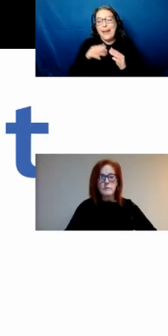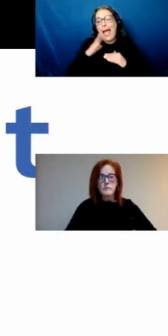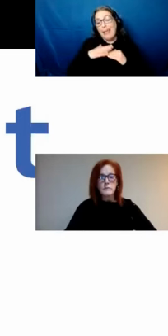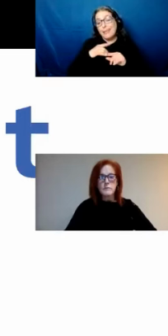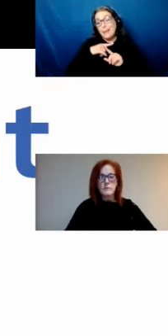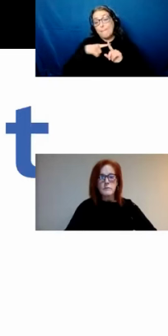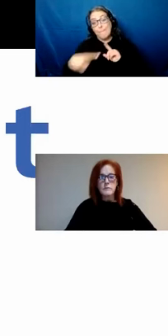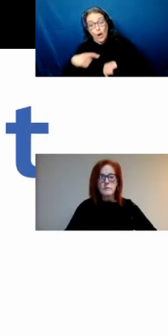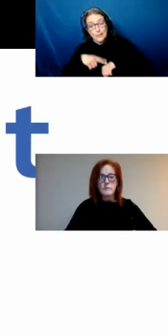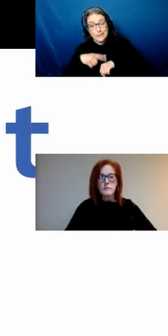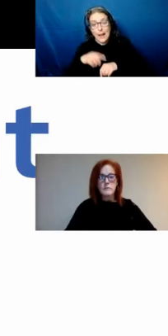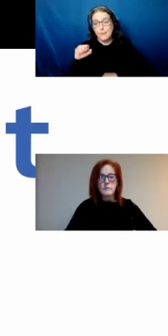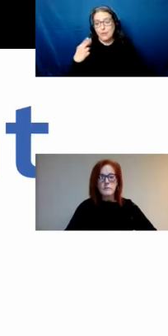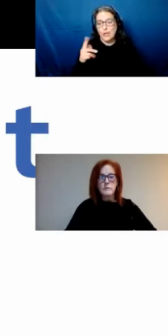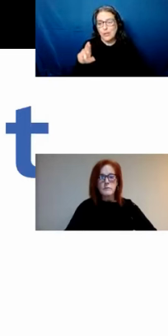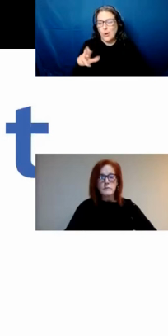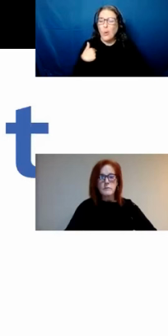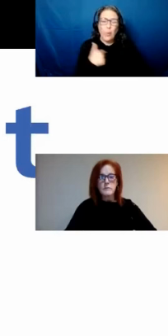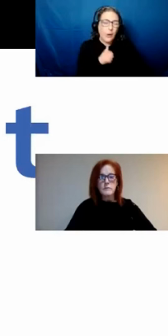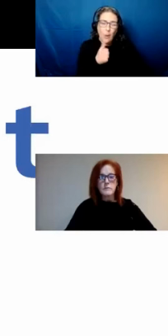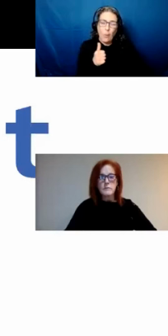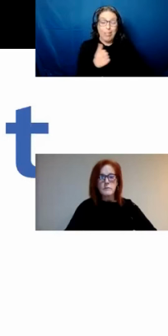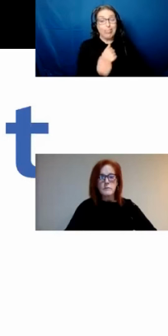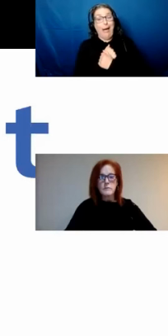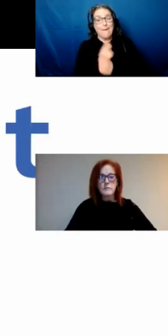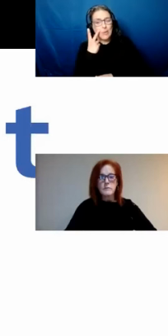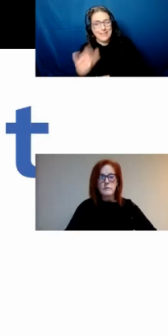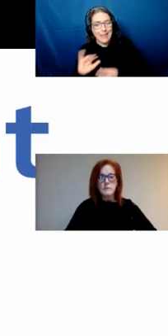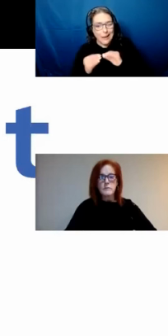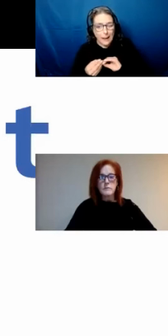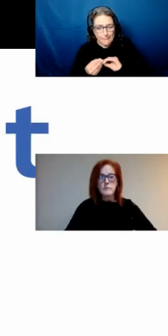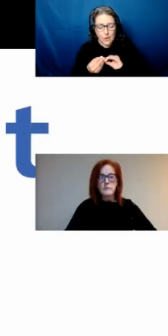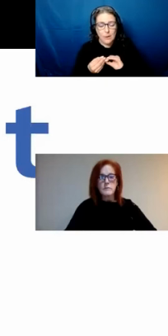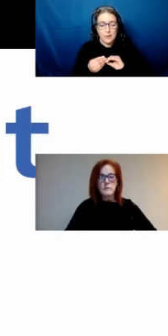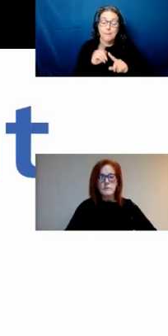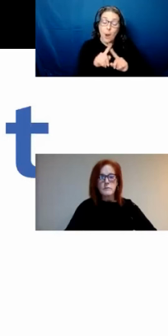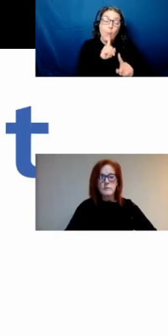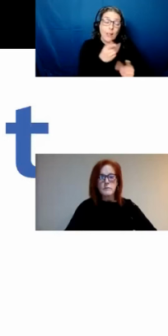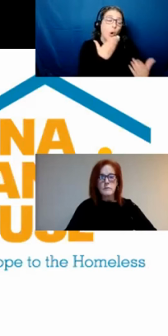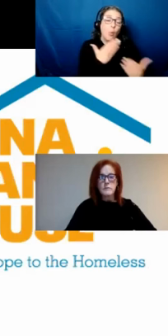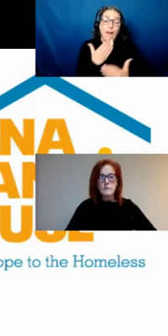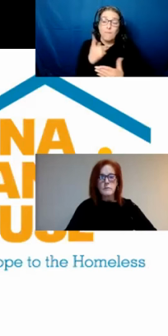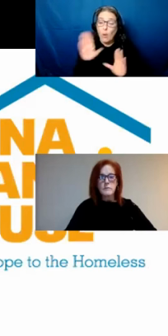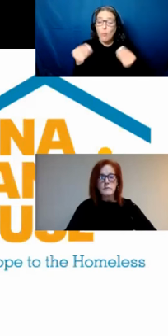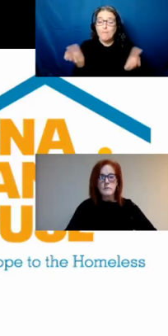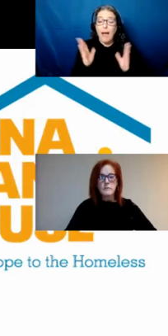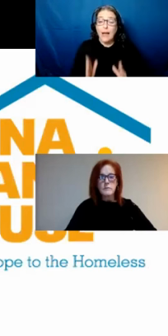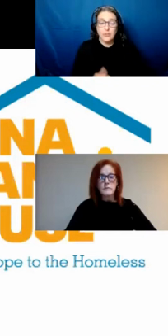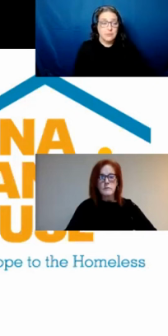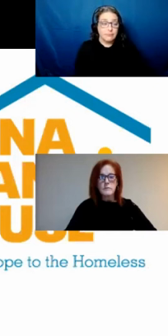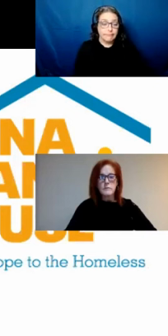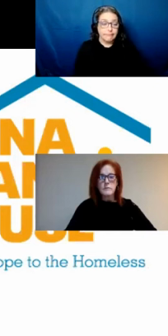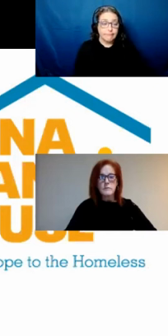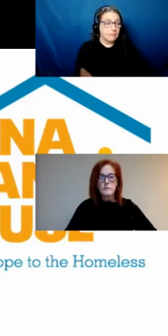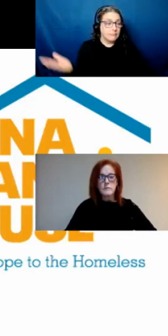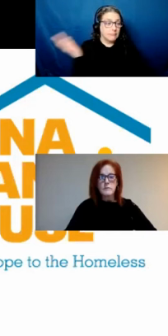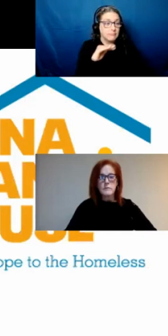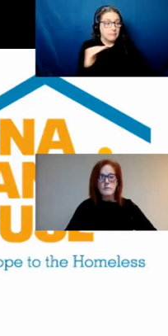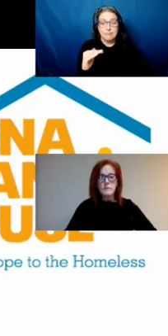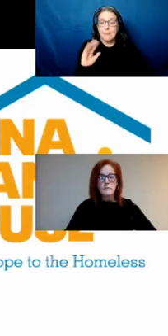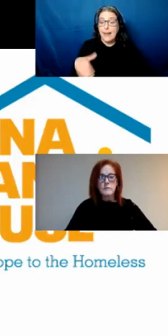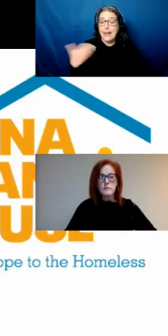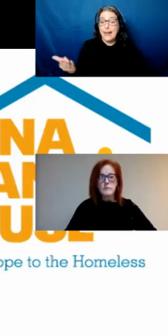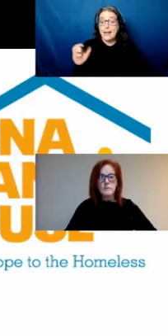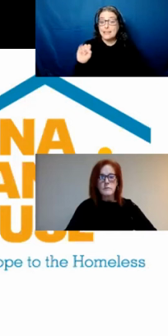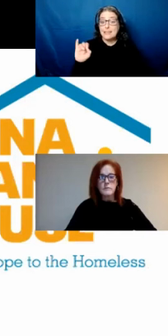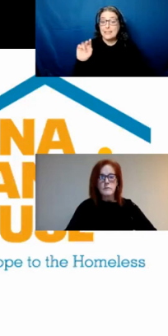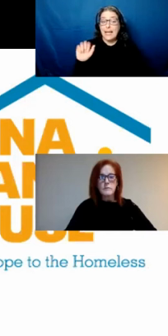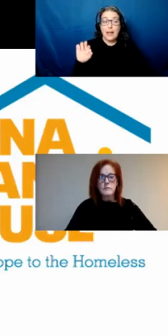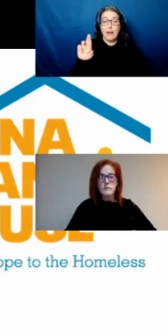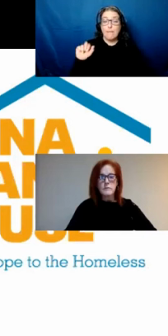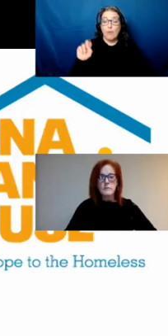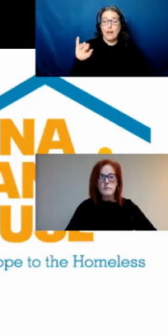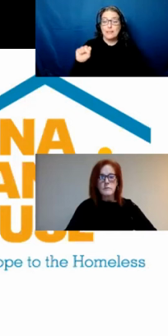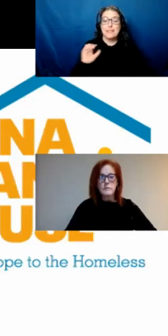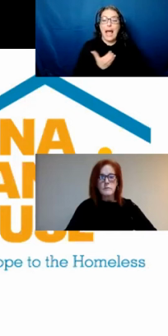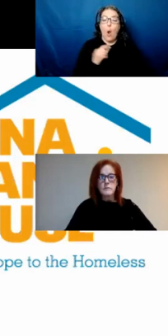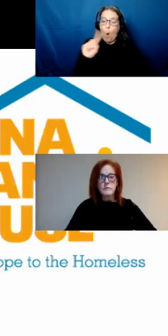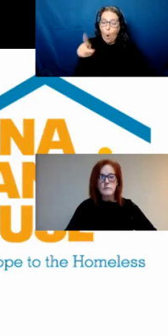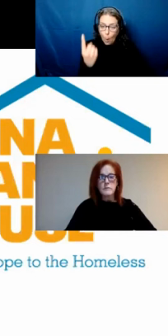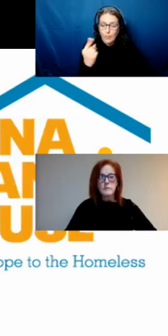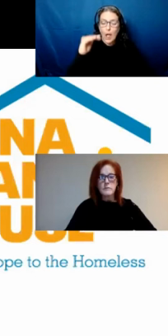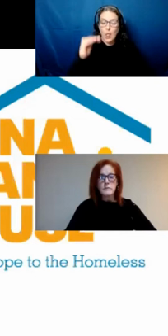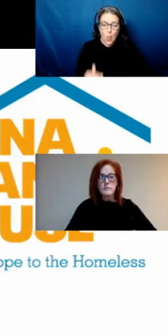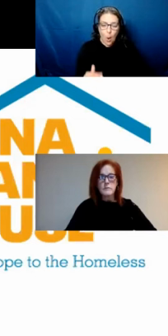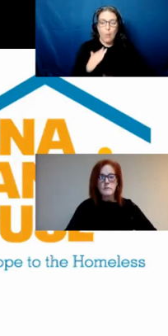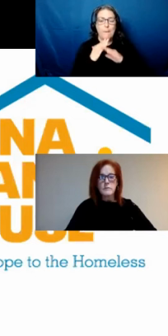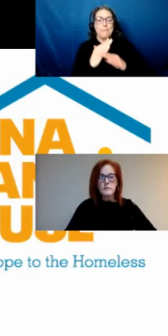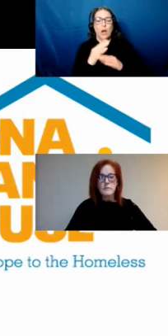And so we also help with p the continuum of care as well as others in their funding competition by providing performance reports. We support the coordinated -- coordinated entry system. Again, we have a lot of other things available, and you can see some of those on our website which I have provided the link here.